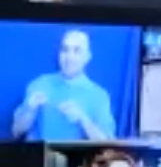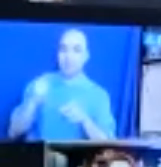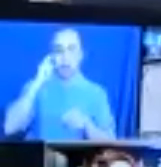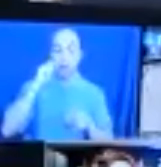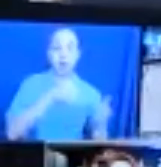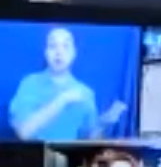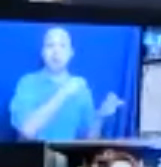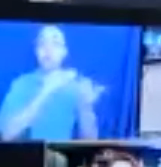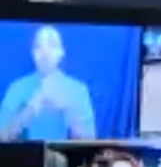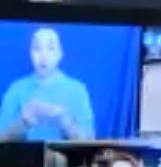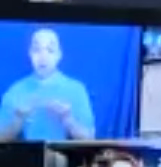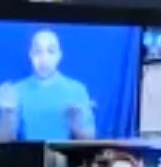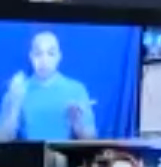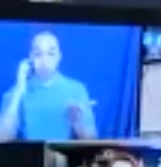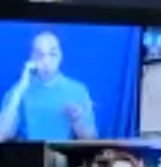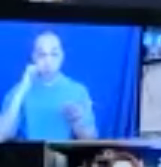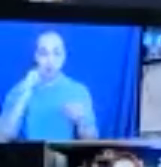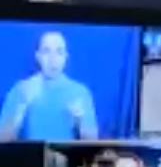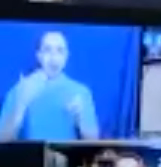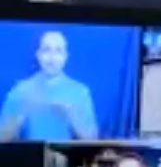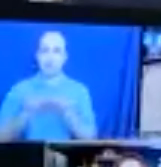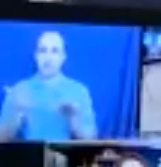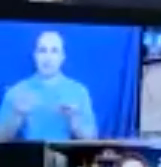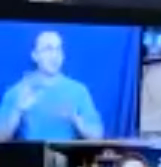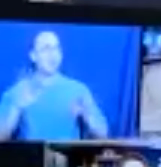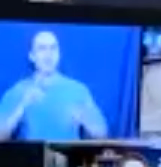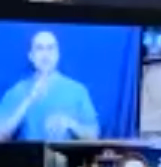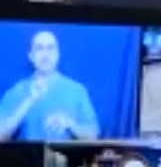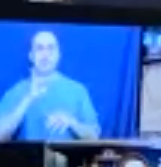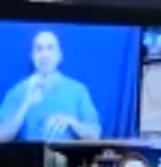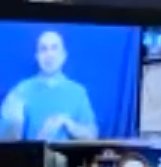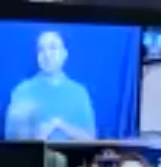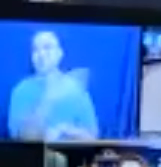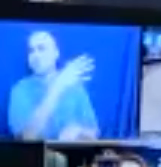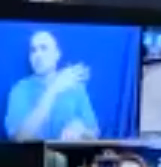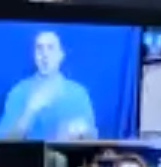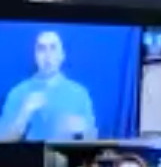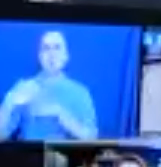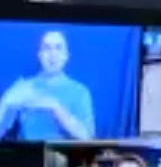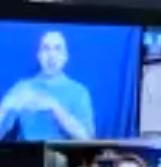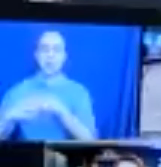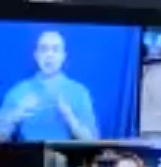STOP EATING RICE. I WANT TO EAT BREAD.